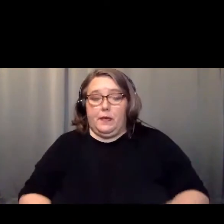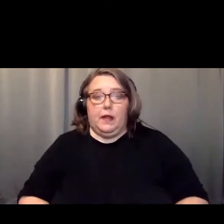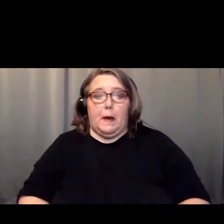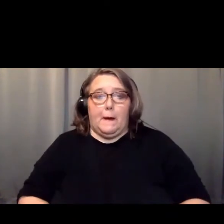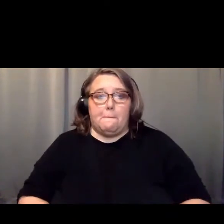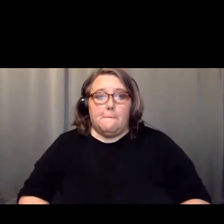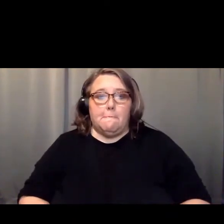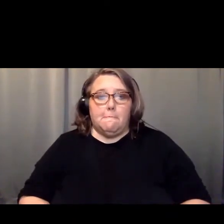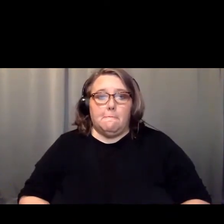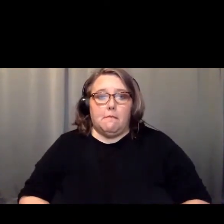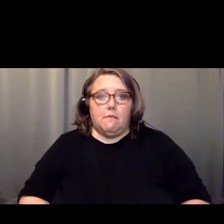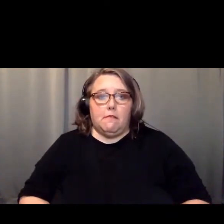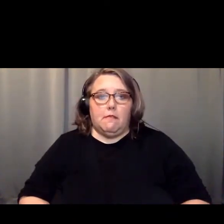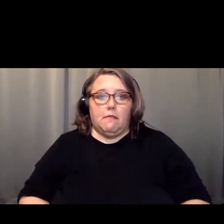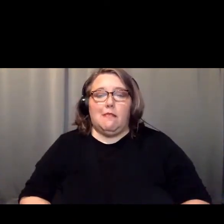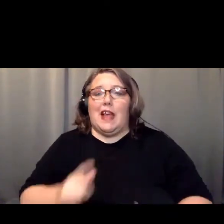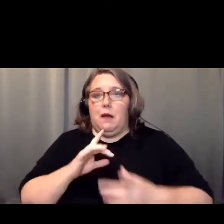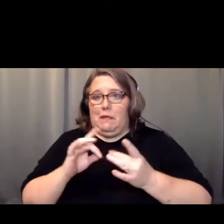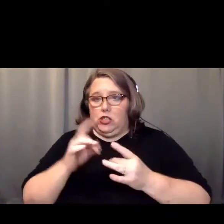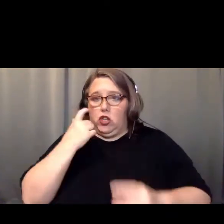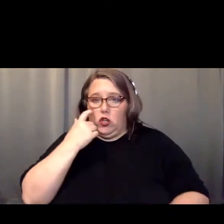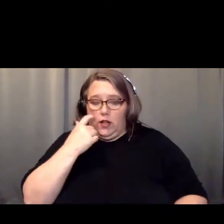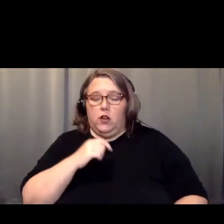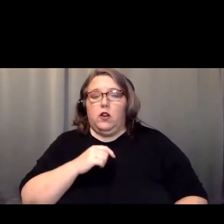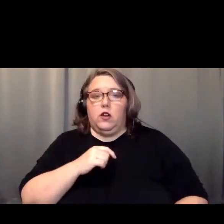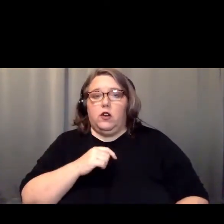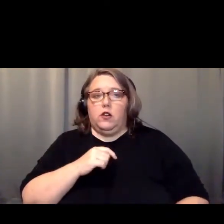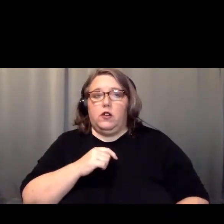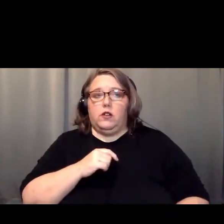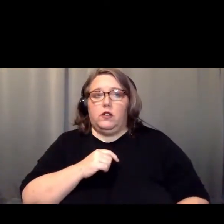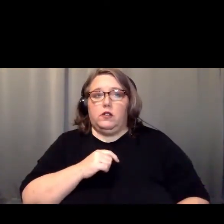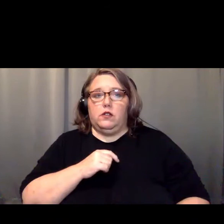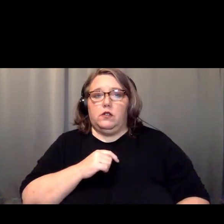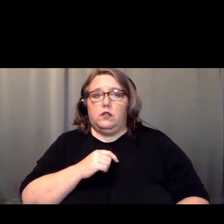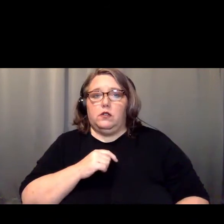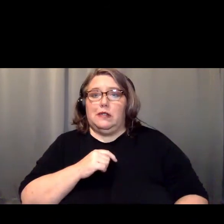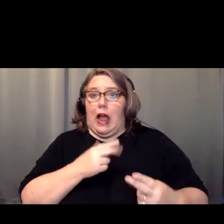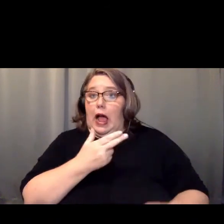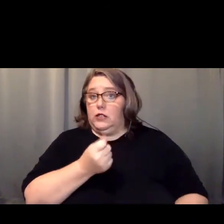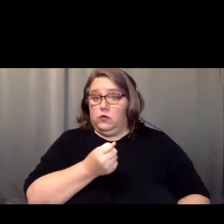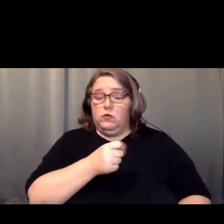So, like I mentioned earlier, compared to when you were in high school and college,